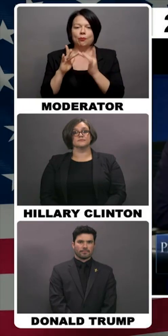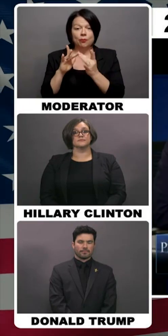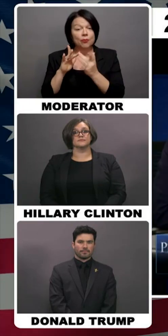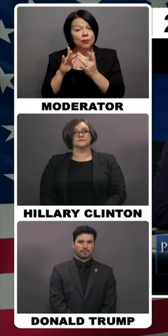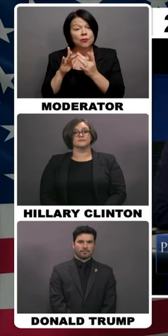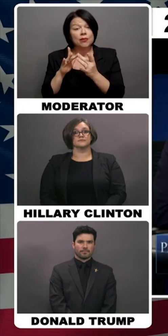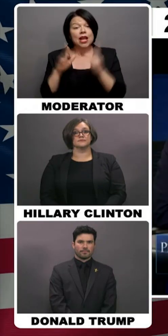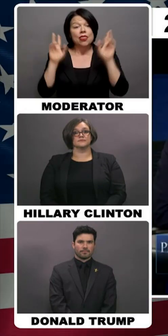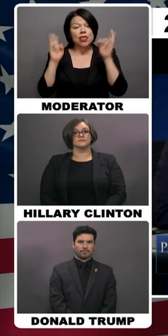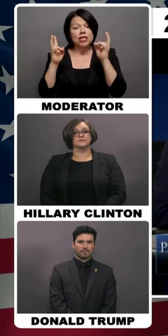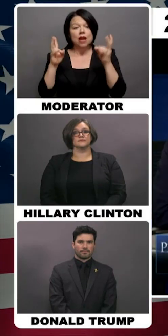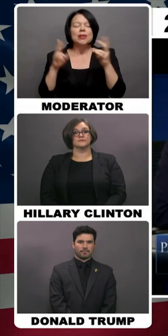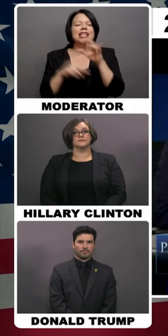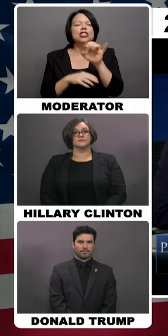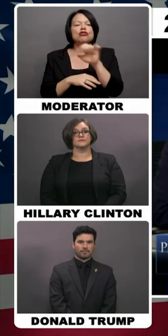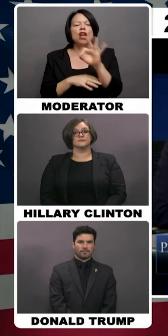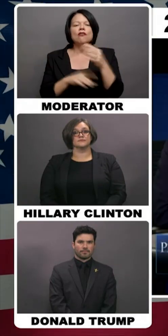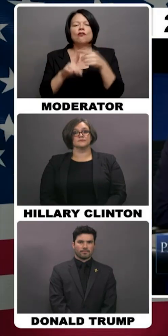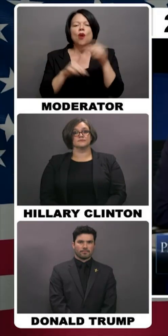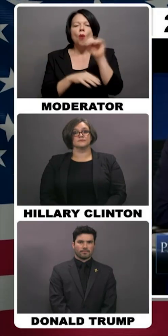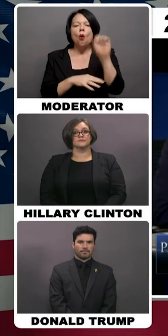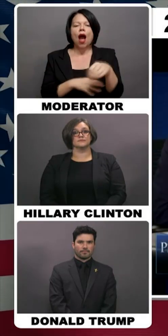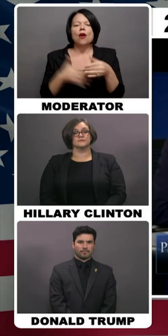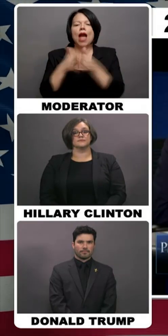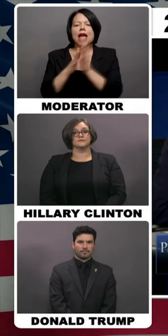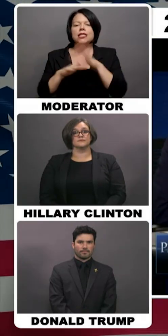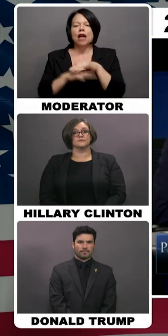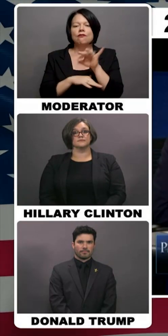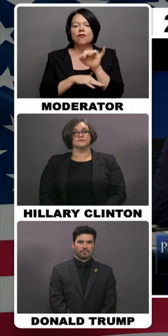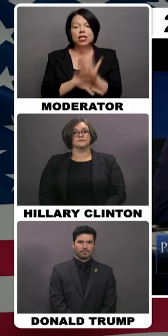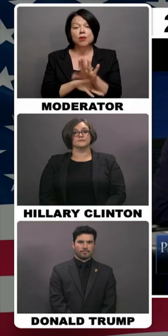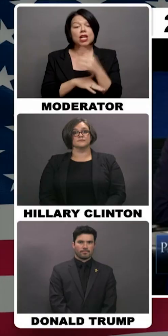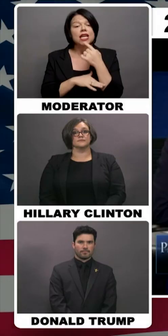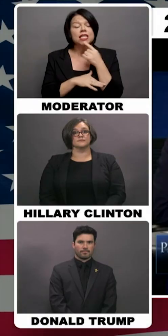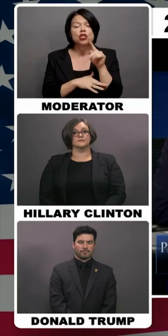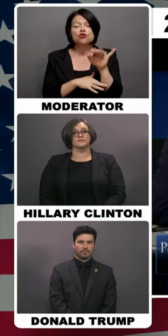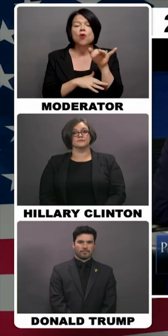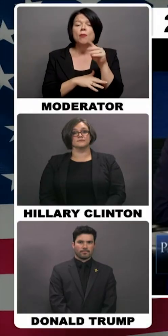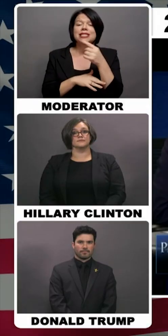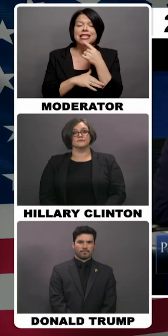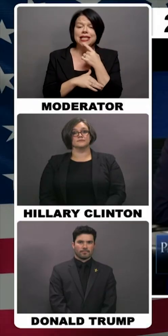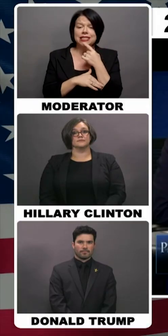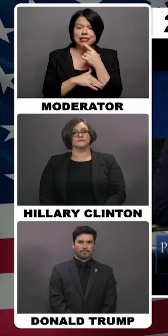Jeff from Ohio asks on Facebook, Trump says the campaign has changed him.